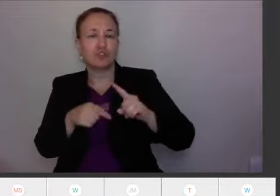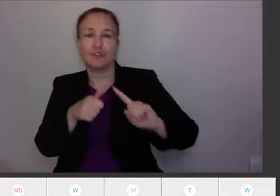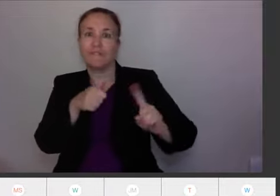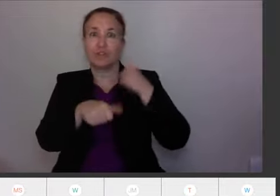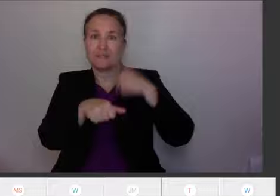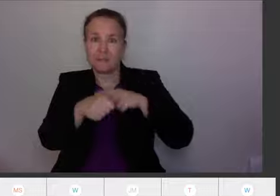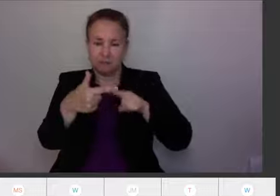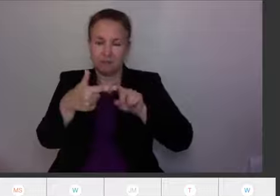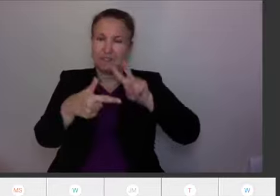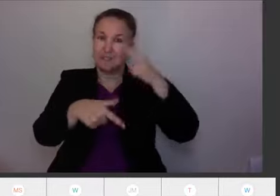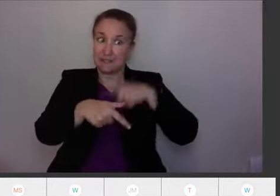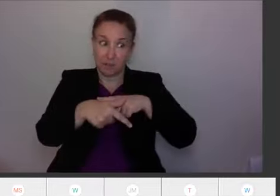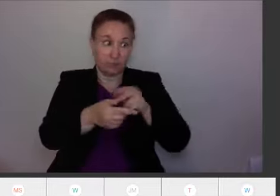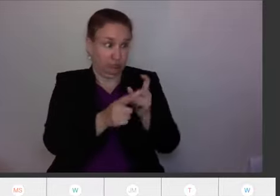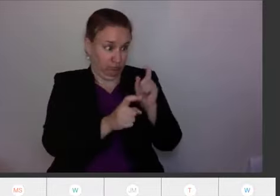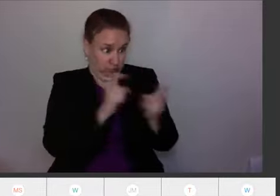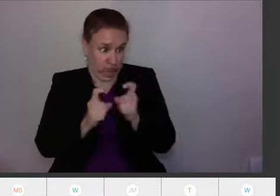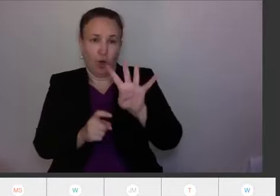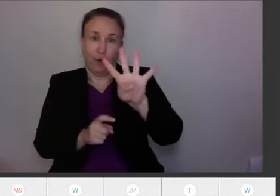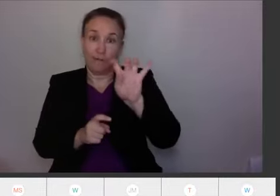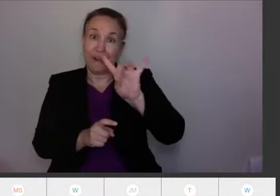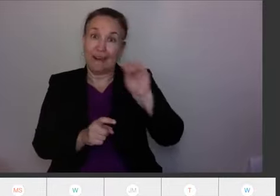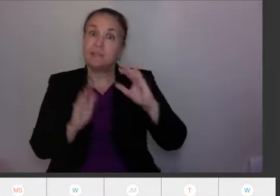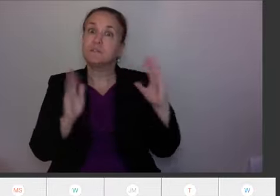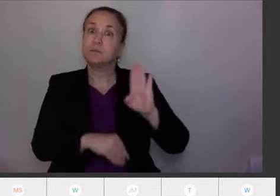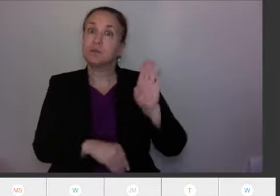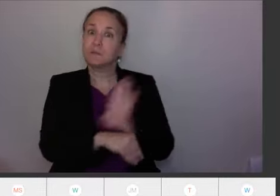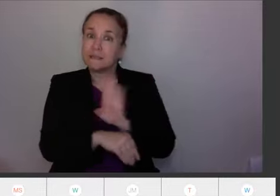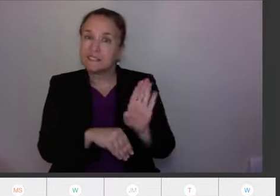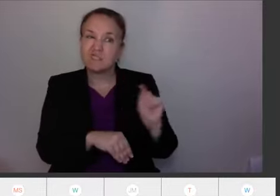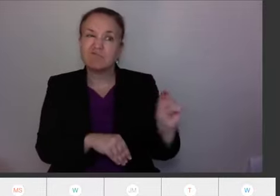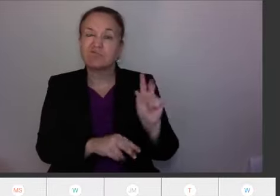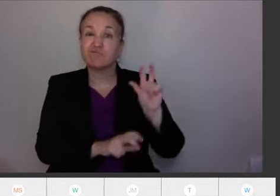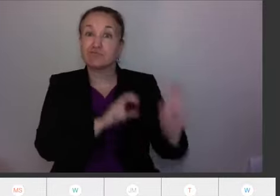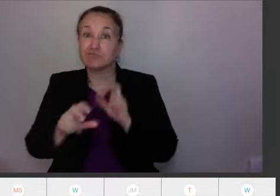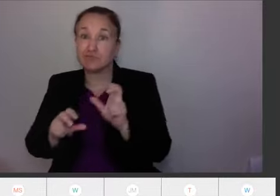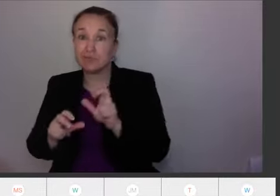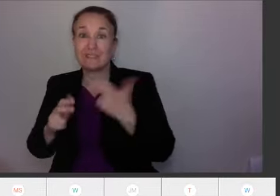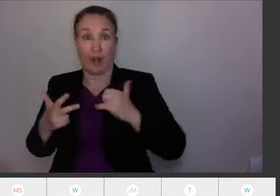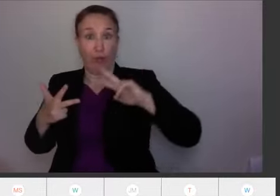480 small businesses in the county round three grant awards are once again